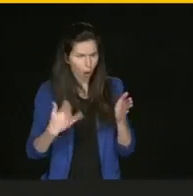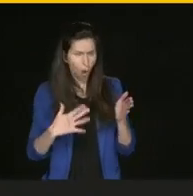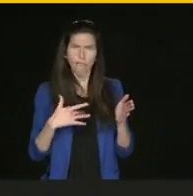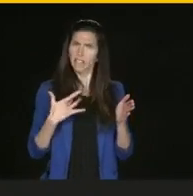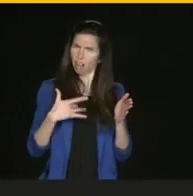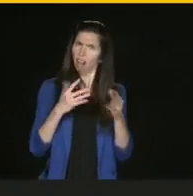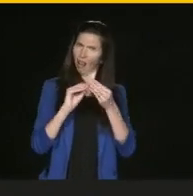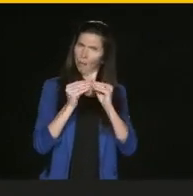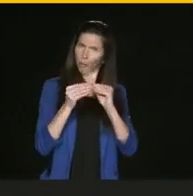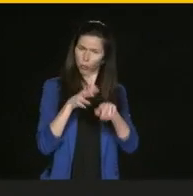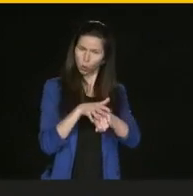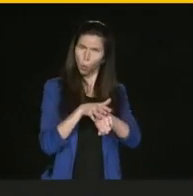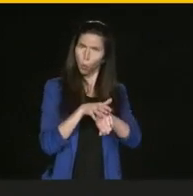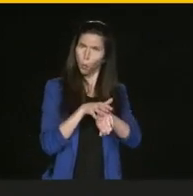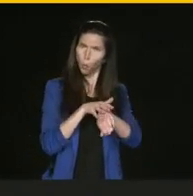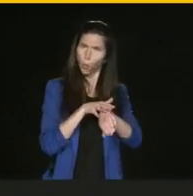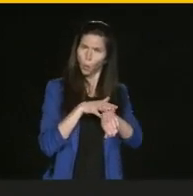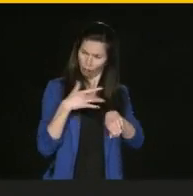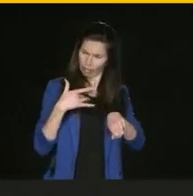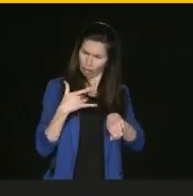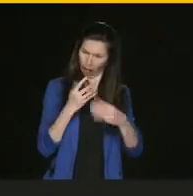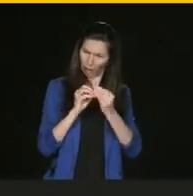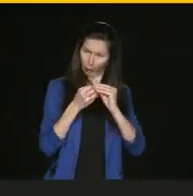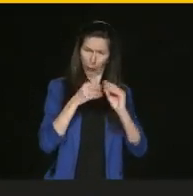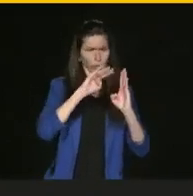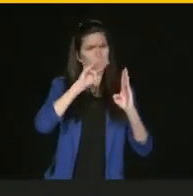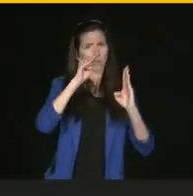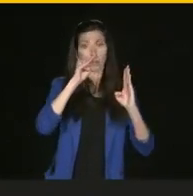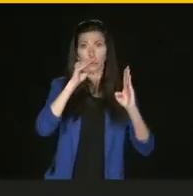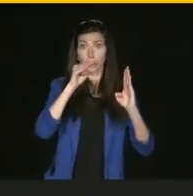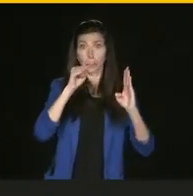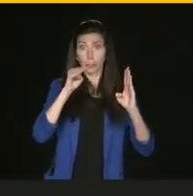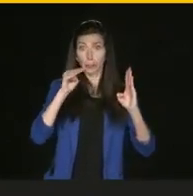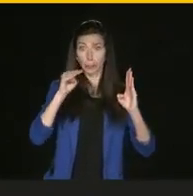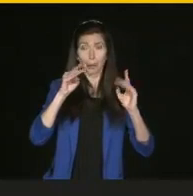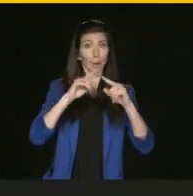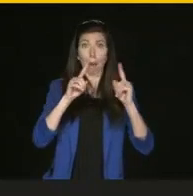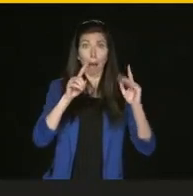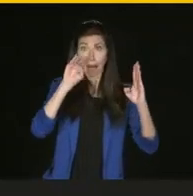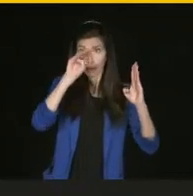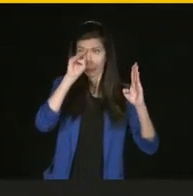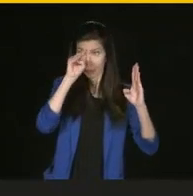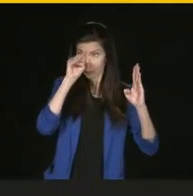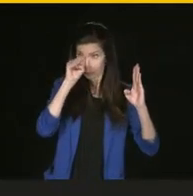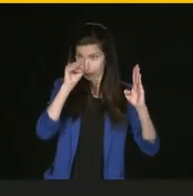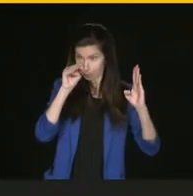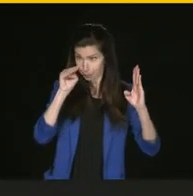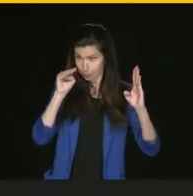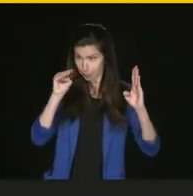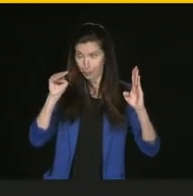THAT PEAK -- RETROSPECTIVELY